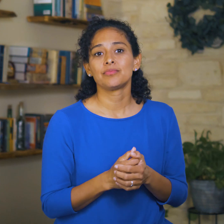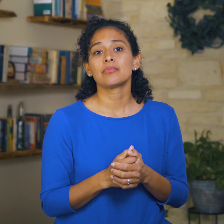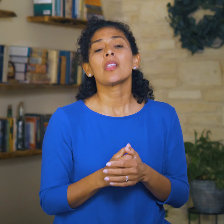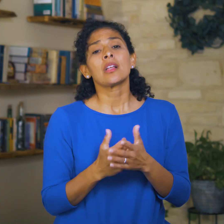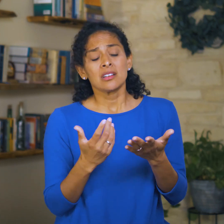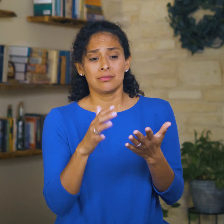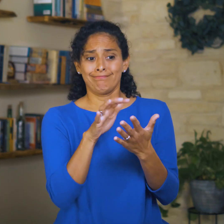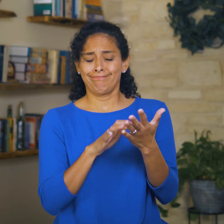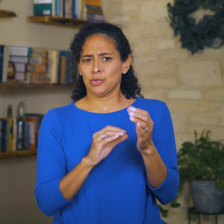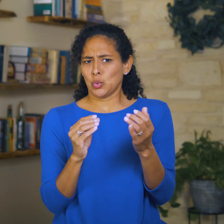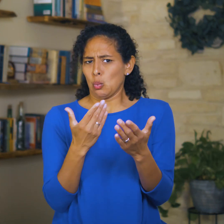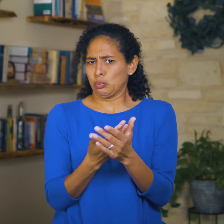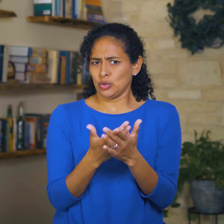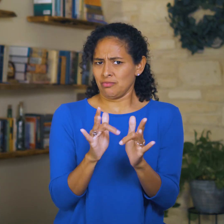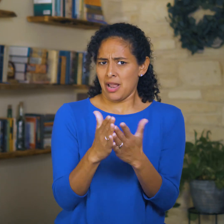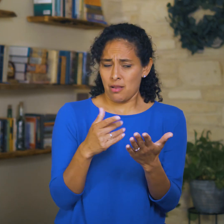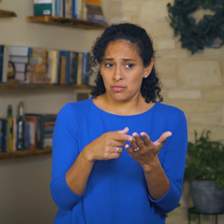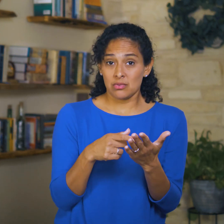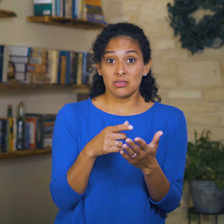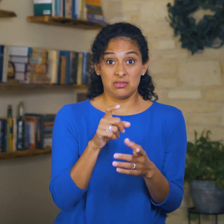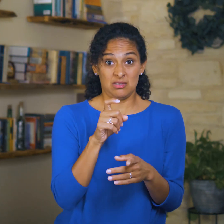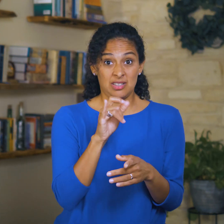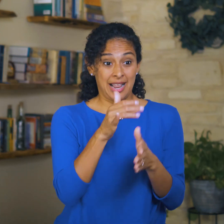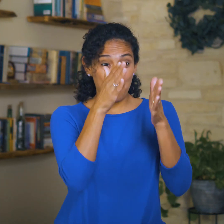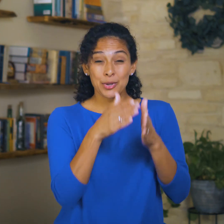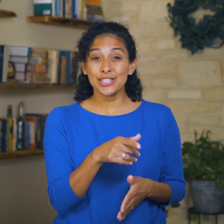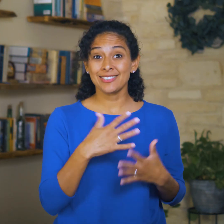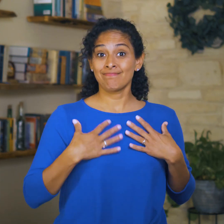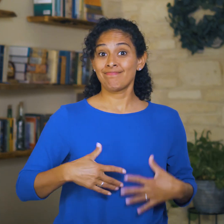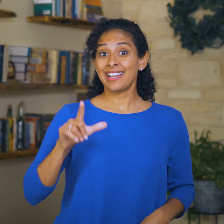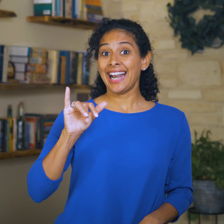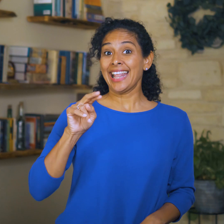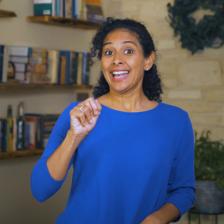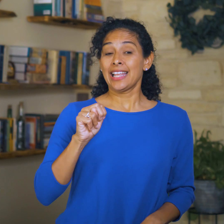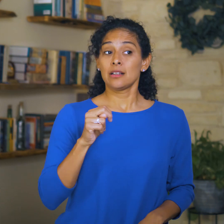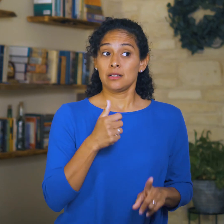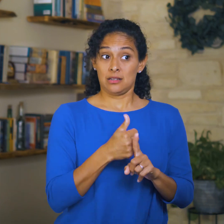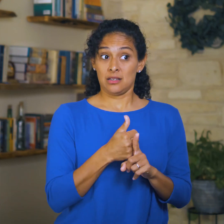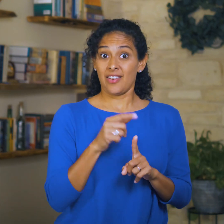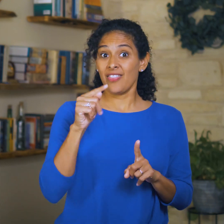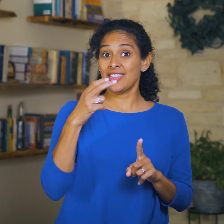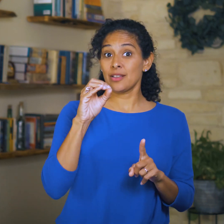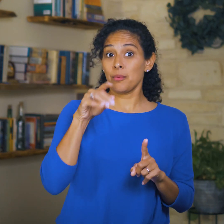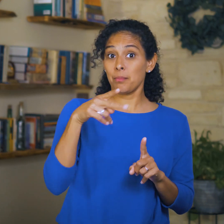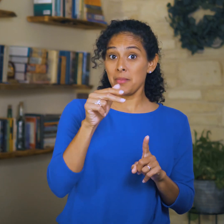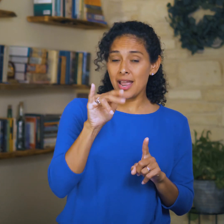While there’s nothing in the text indicating he is a theophany